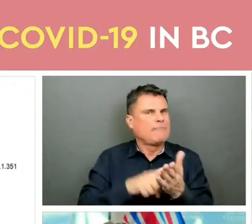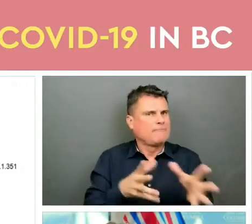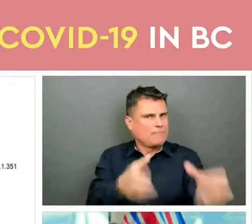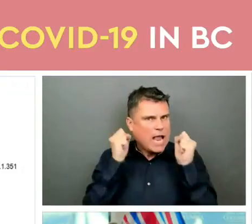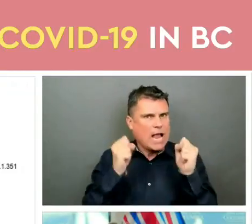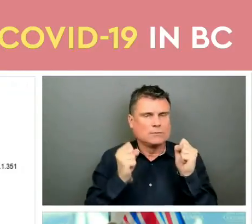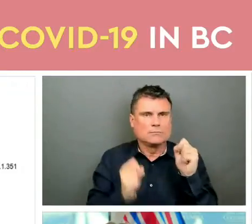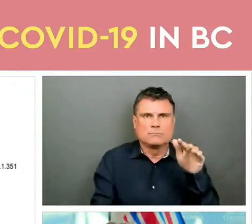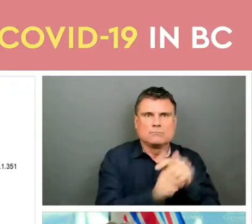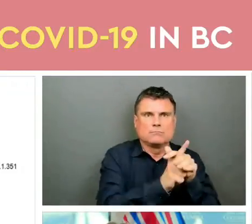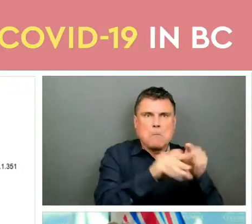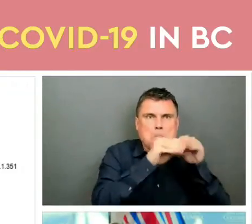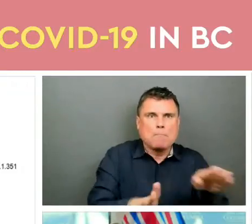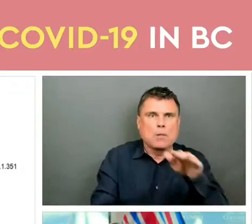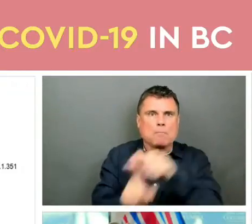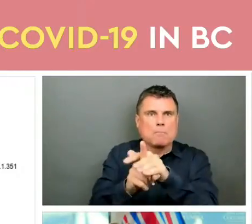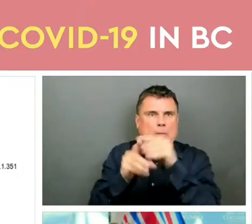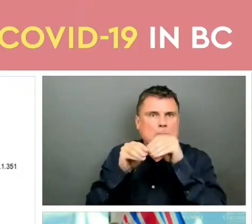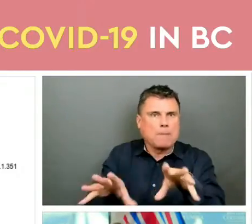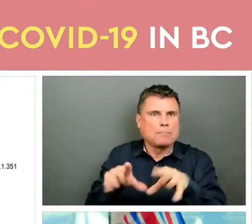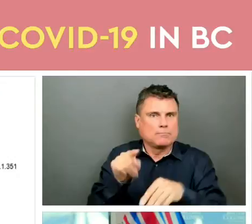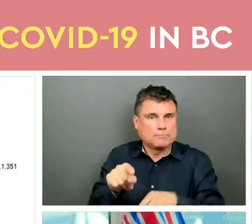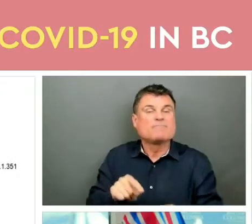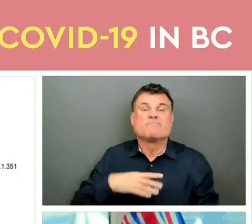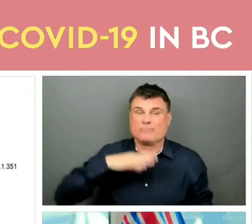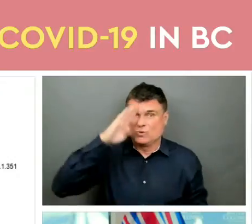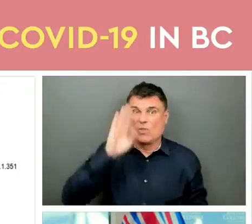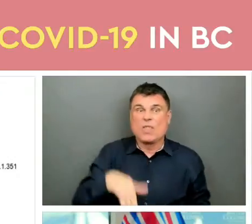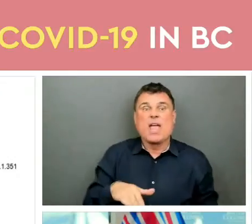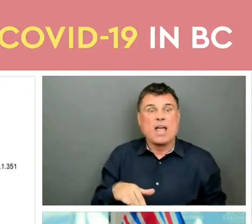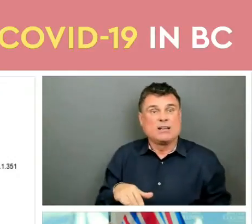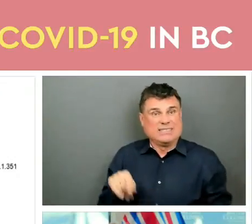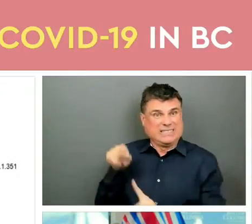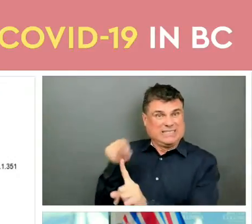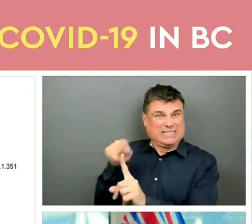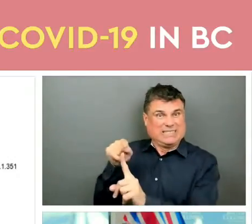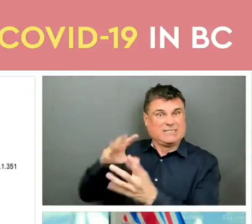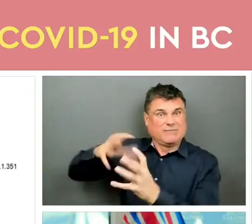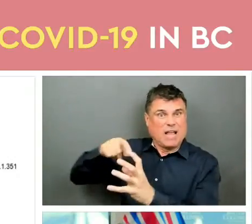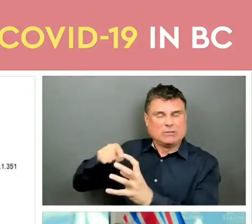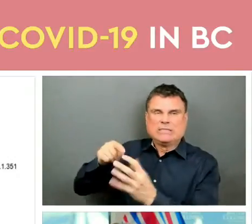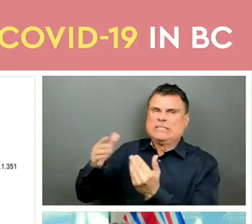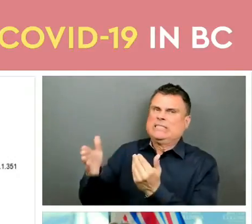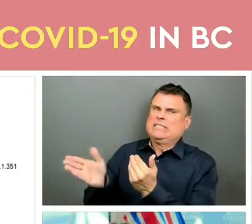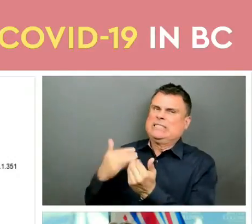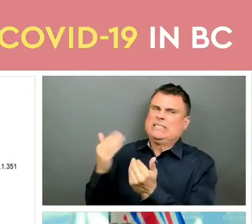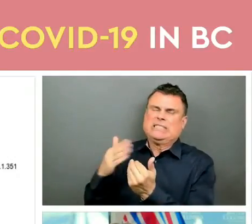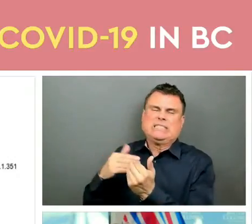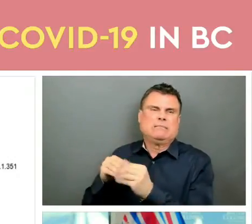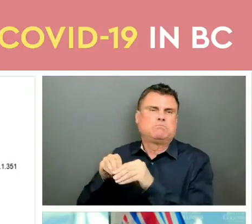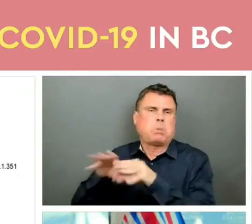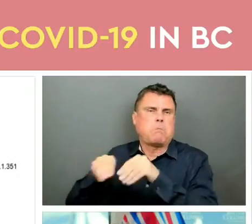early on. We knew that this was likely to spread more easily and to cause more people to become